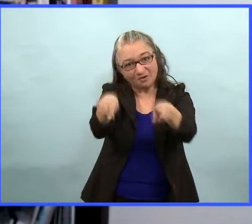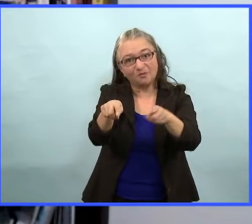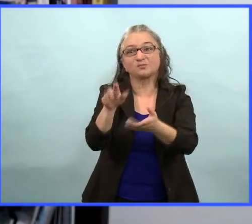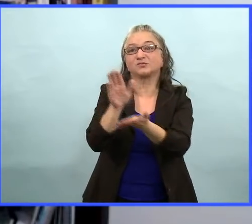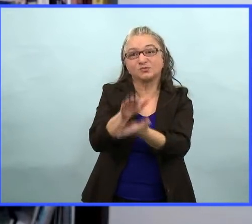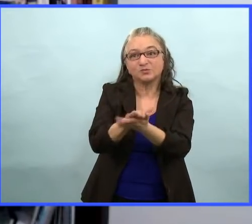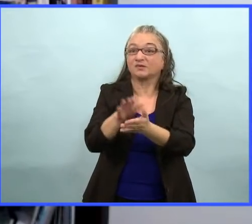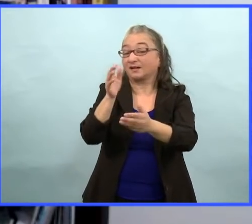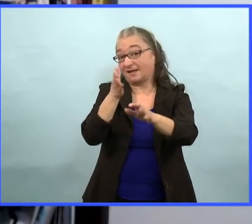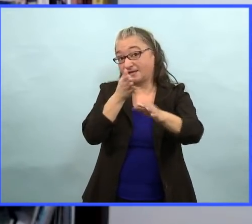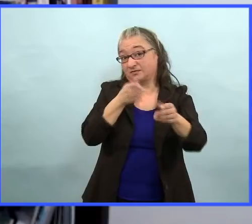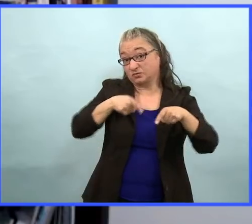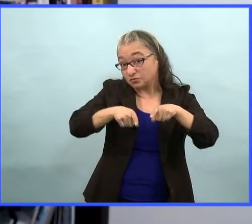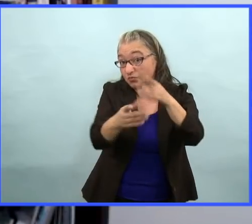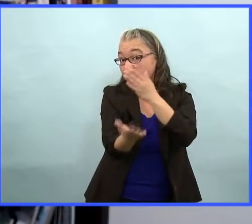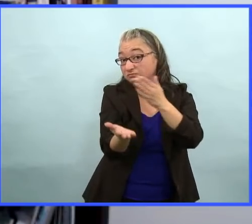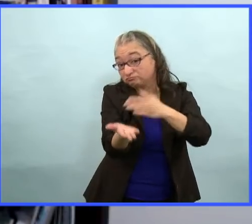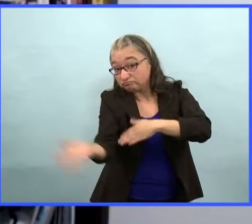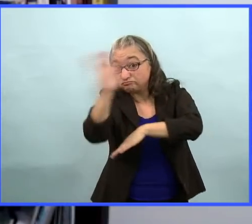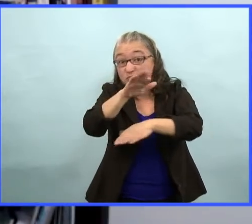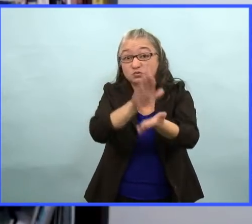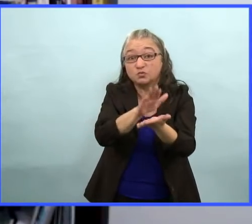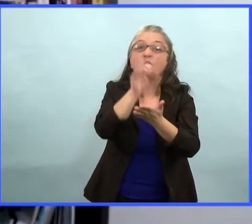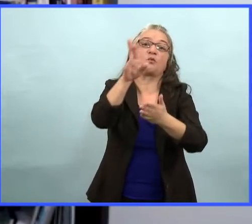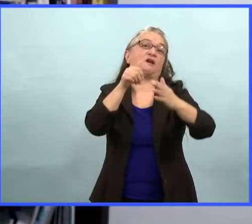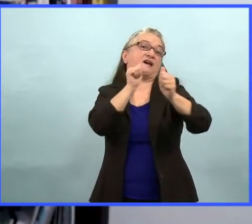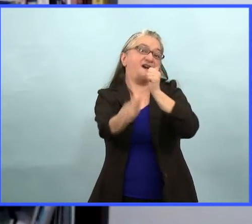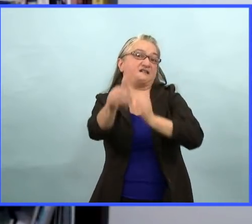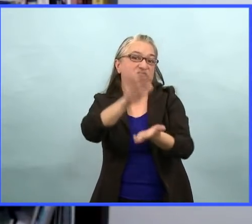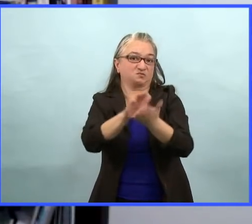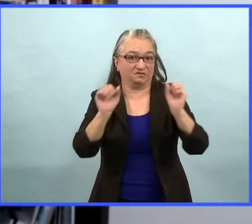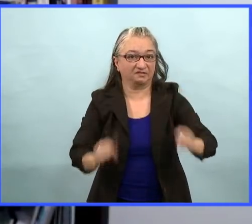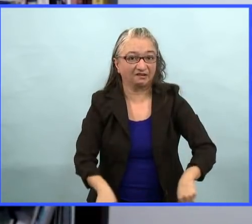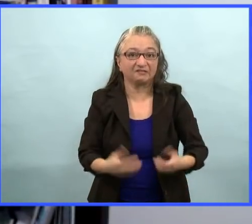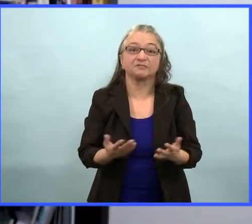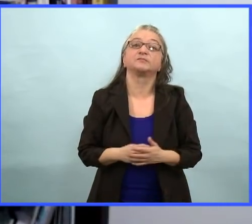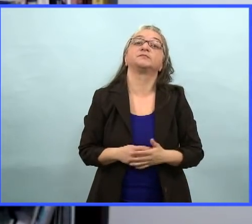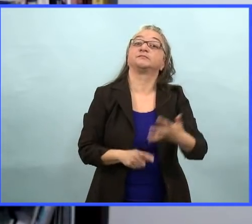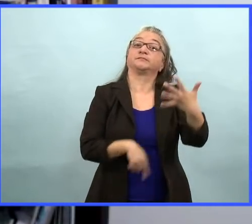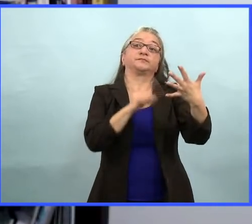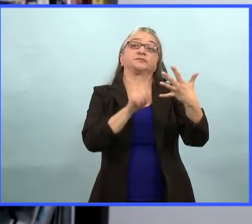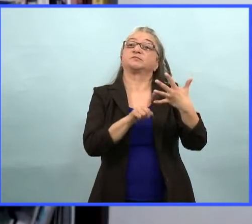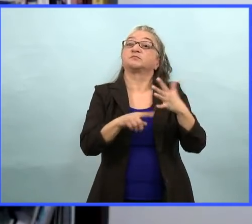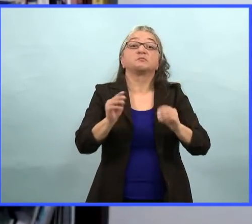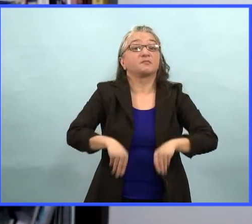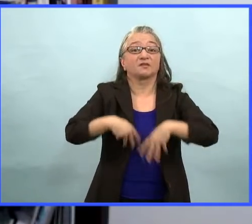is being provided in multiple languages and we've also partnered with cultural centers